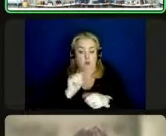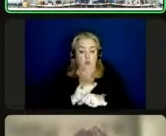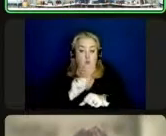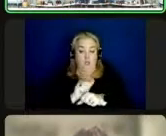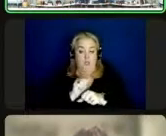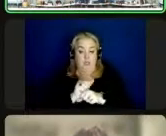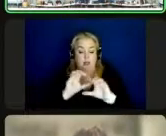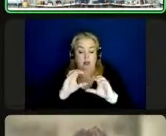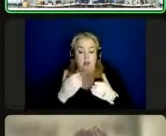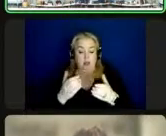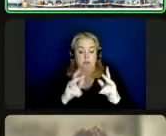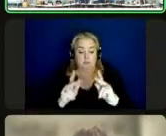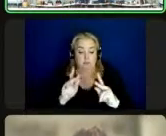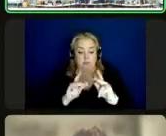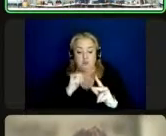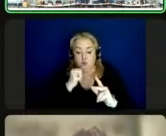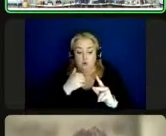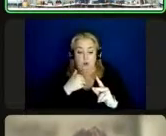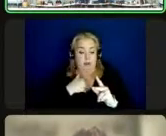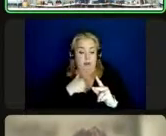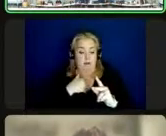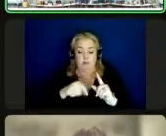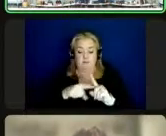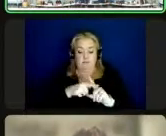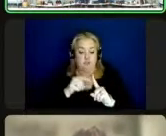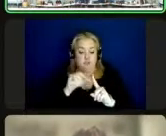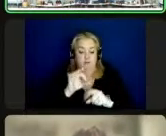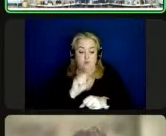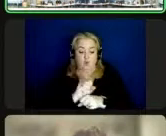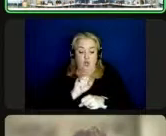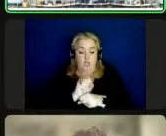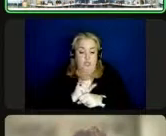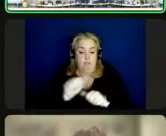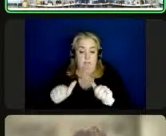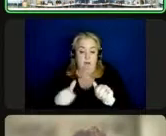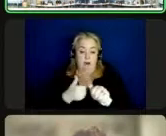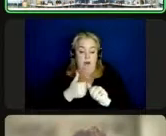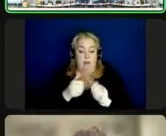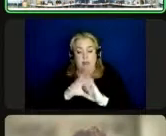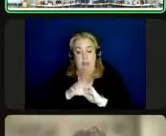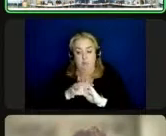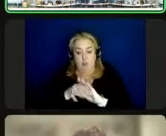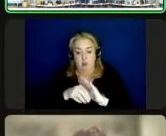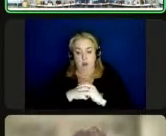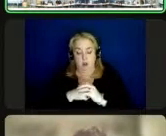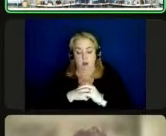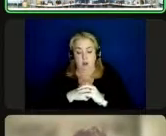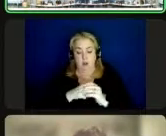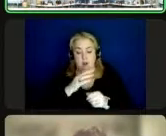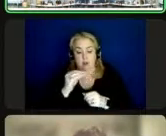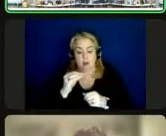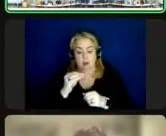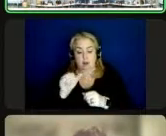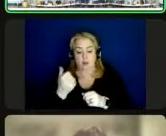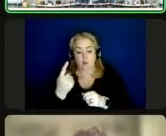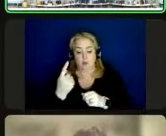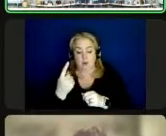SO JUST I THINK THAT THAT'S A LITTLE WEIRD. SECOND OF ALL WAS ONCE AGAIN GOING BACK TO WORKING CLASS